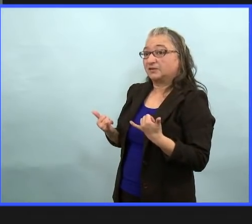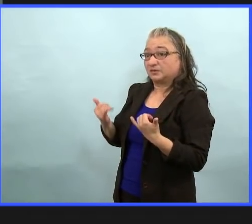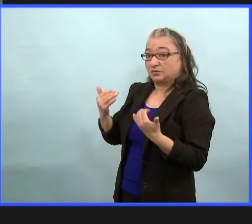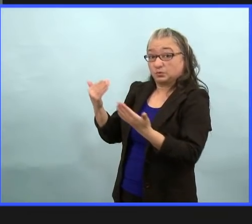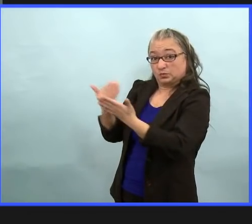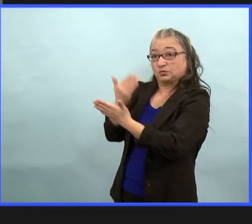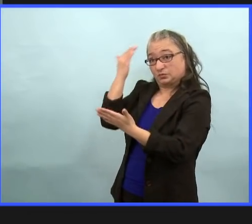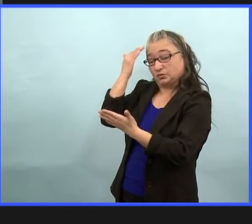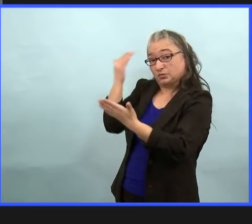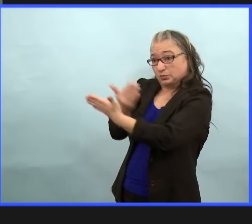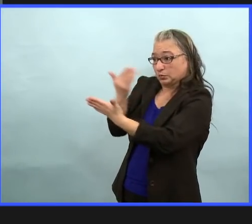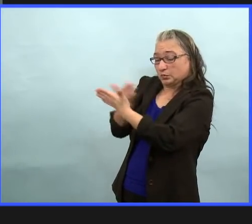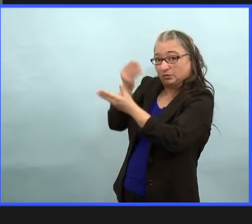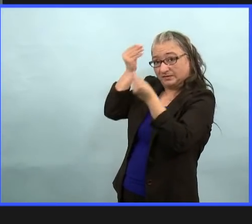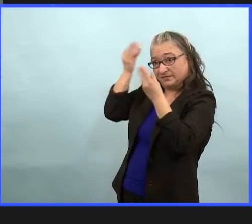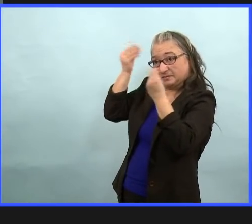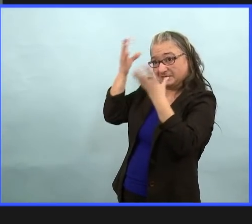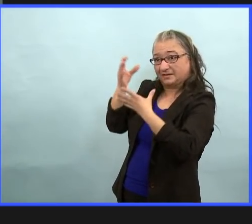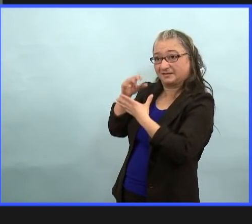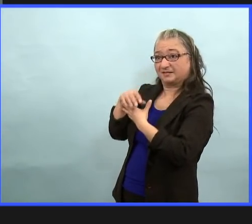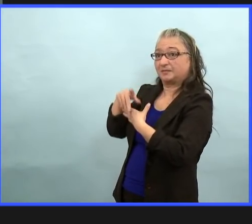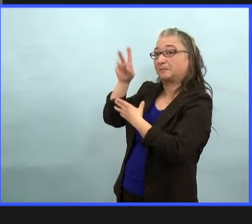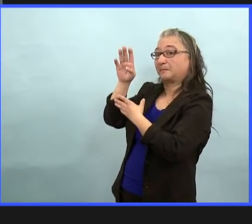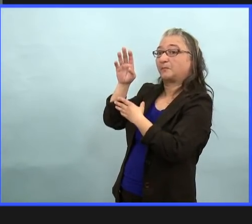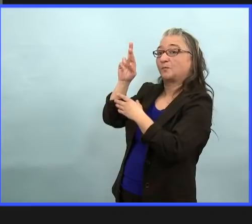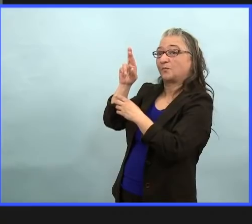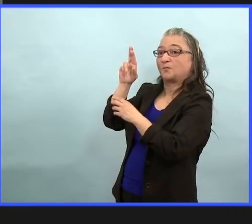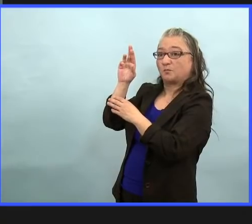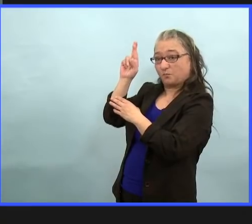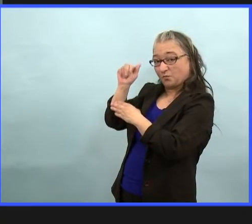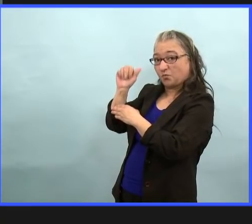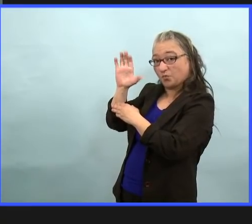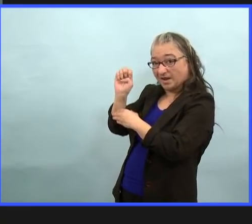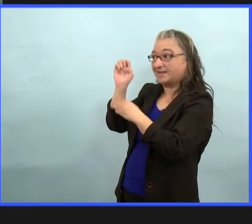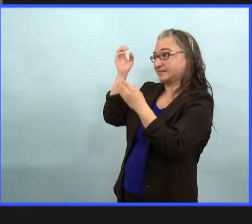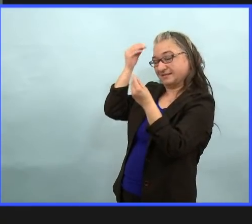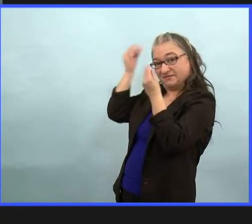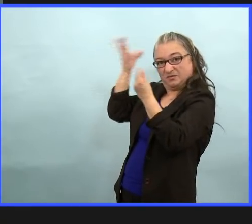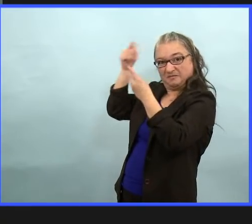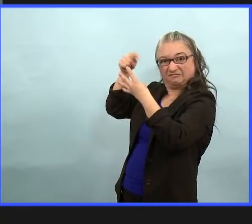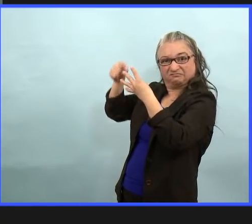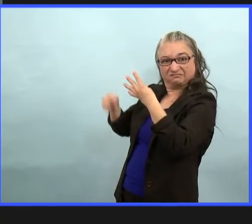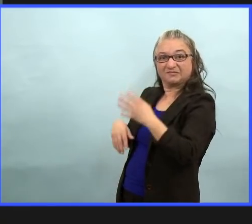used to shape manitoba's vaccine rollout specifically the rollout of the third doses